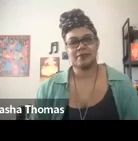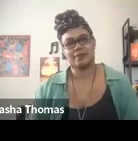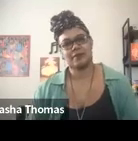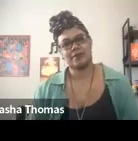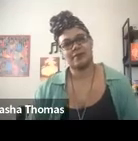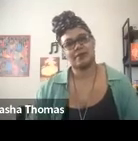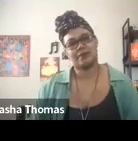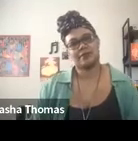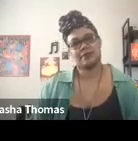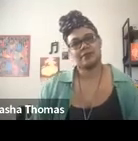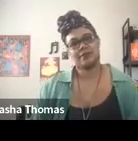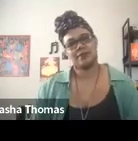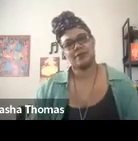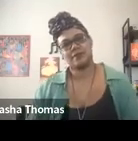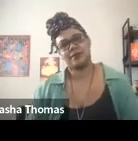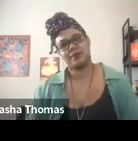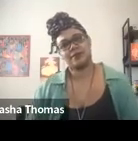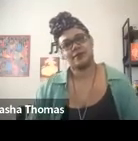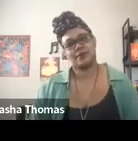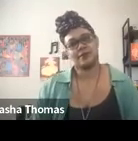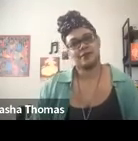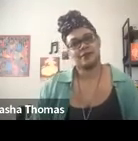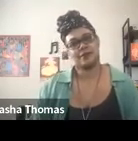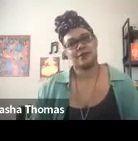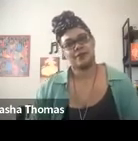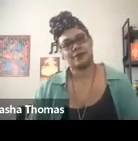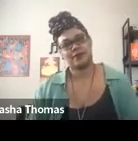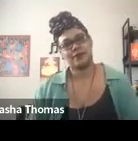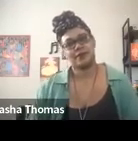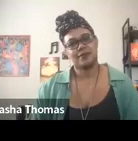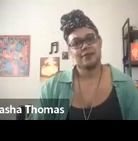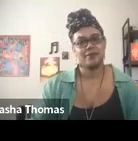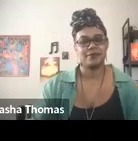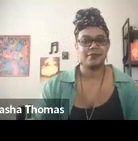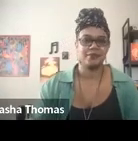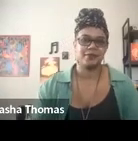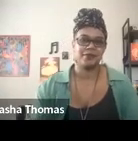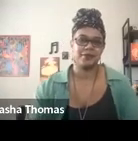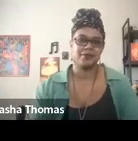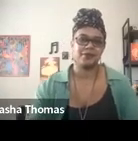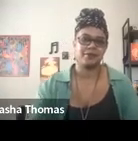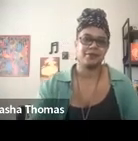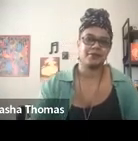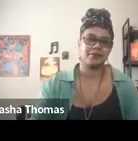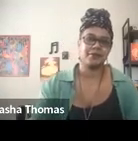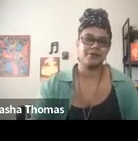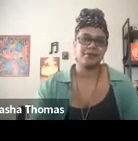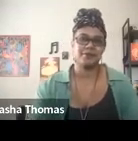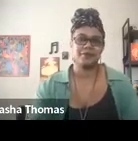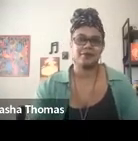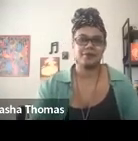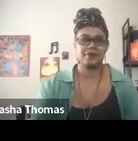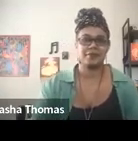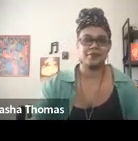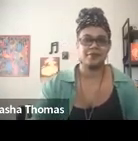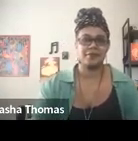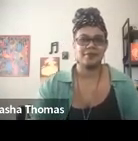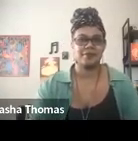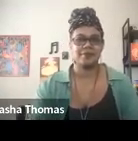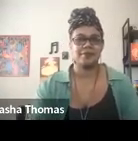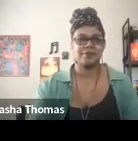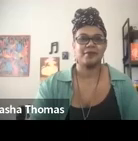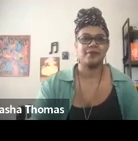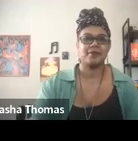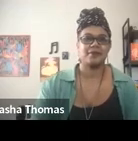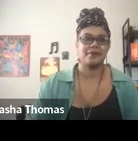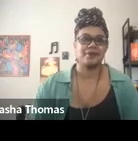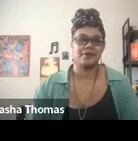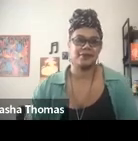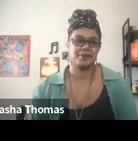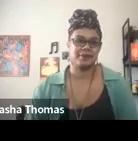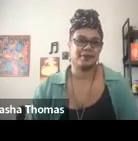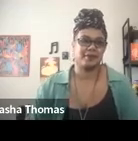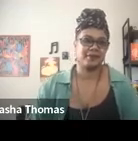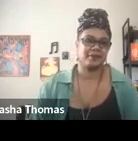The swirling mirrored S-shapes form a Sankofa Heart, a color wheel appears,